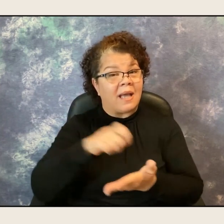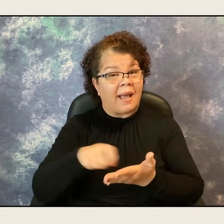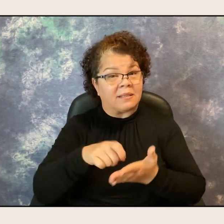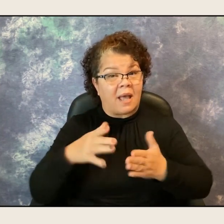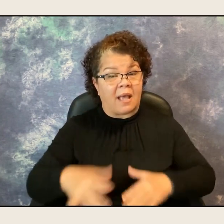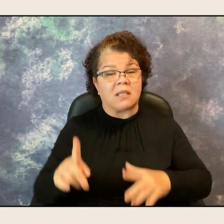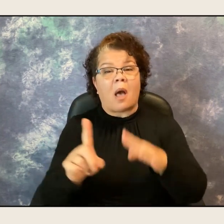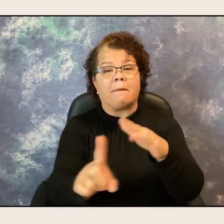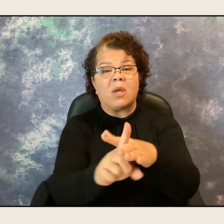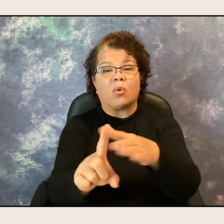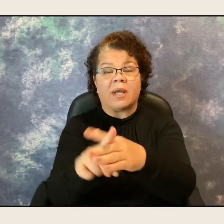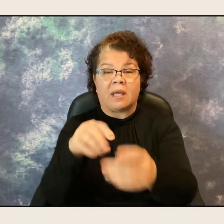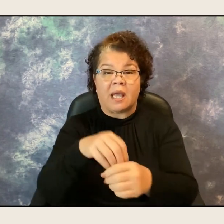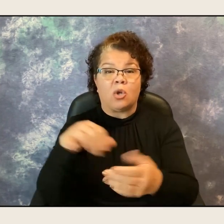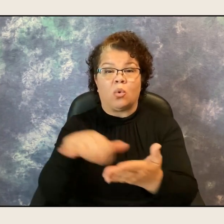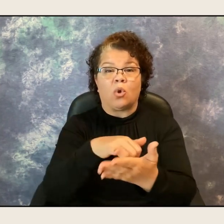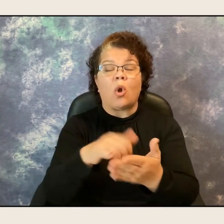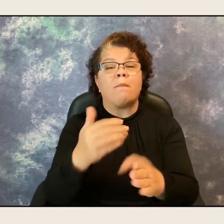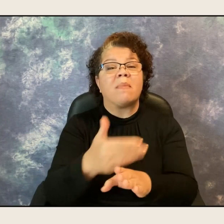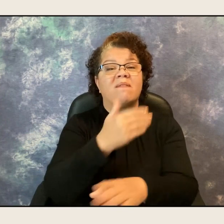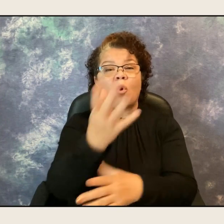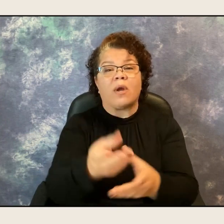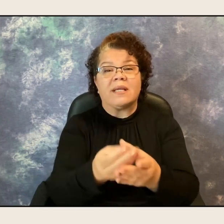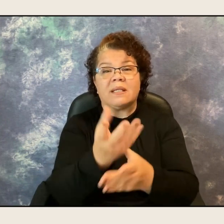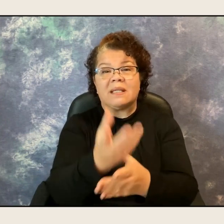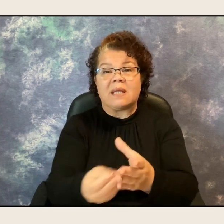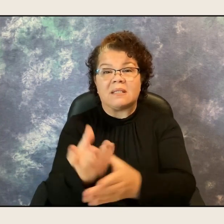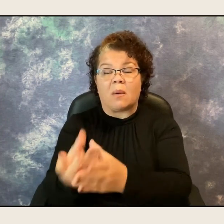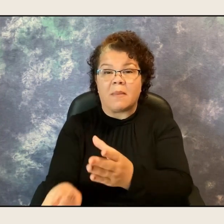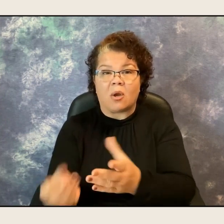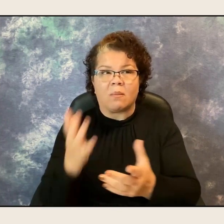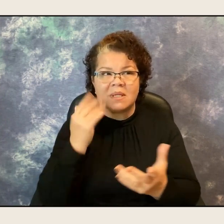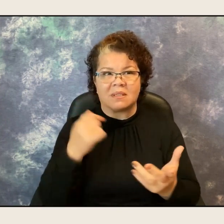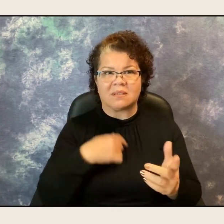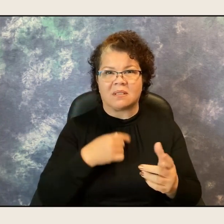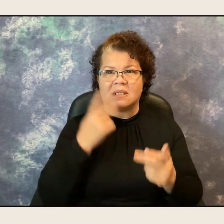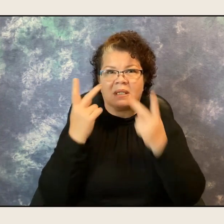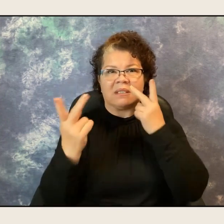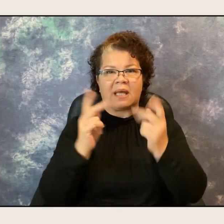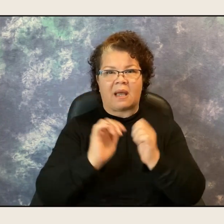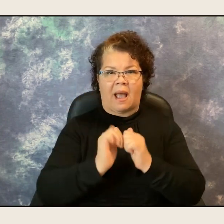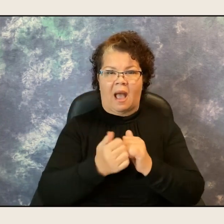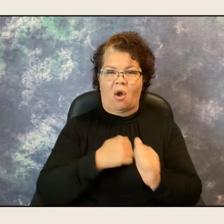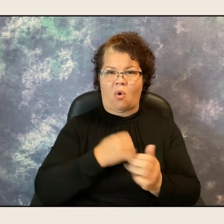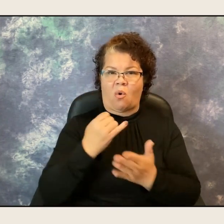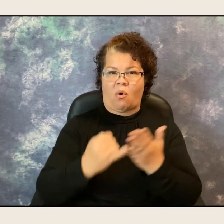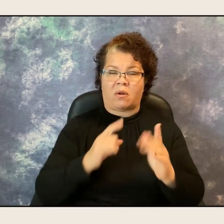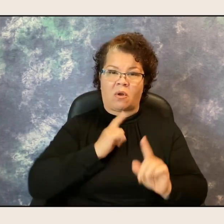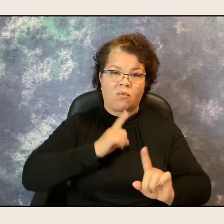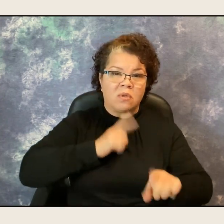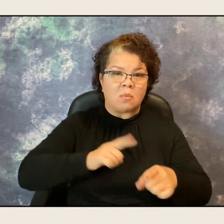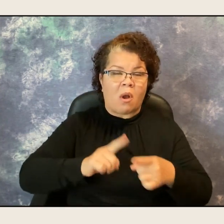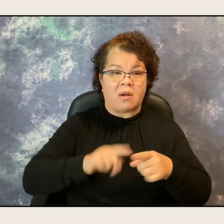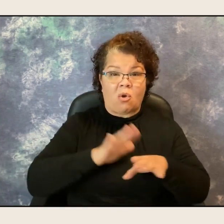before it disappears, just out of fascination with how artists are responding in their ways on the street to the crisis.